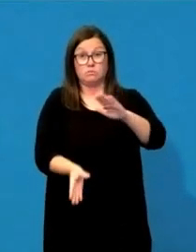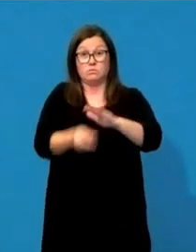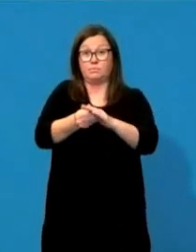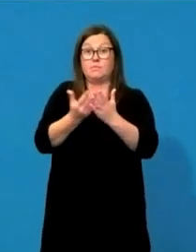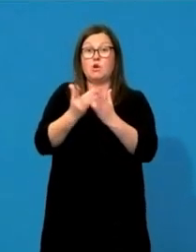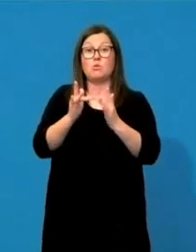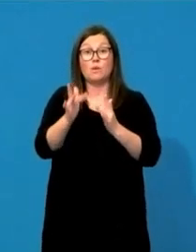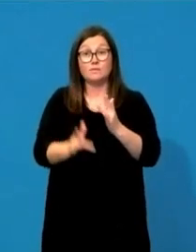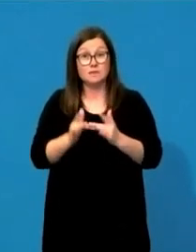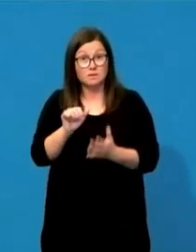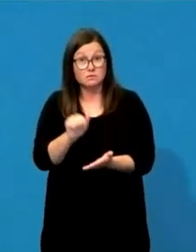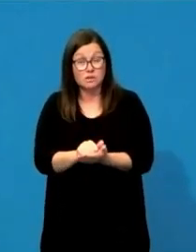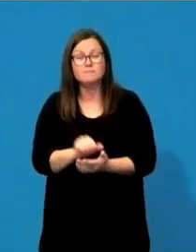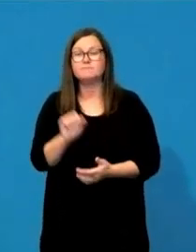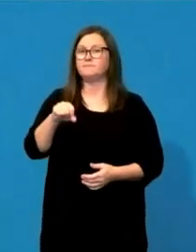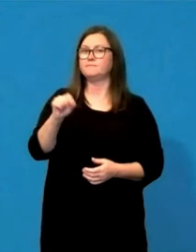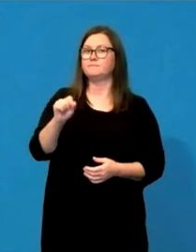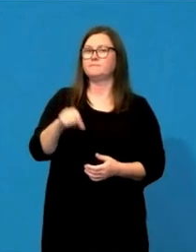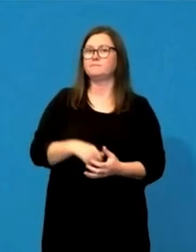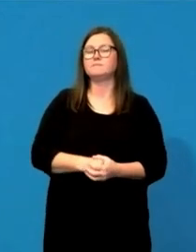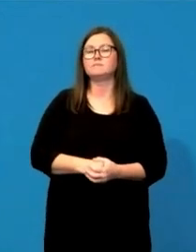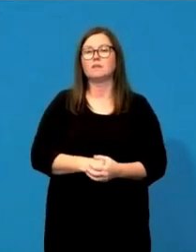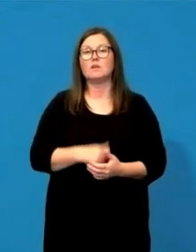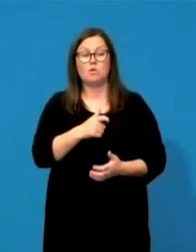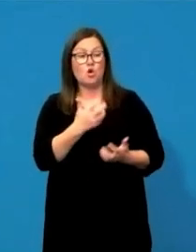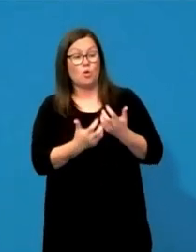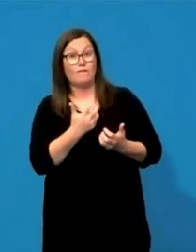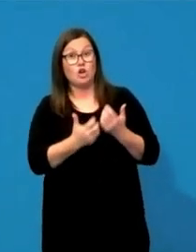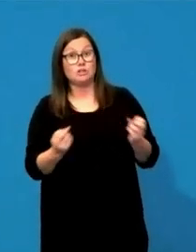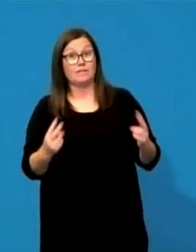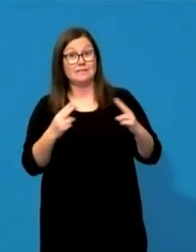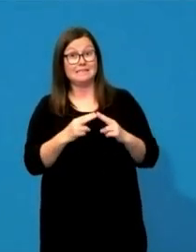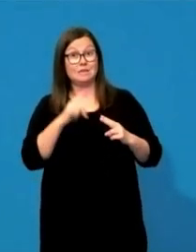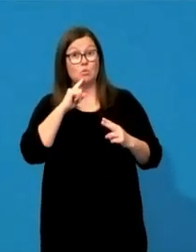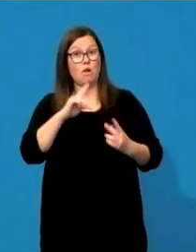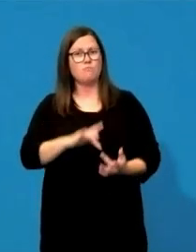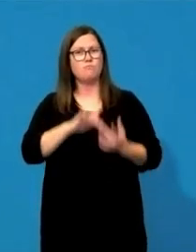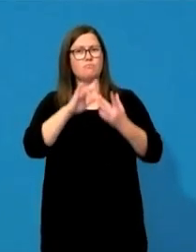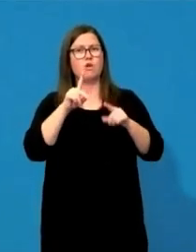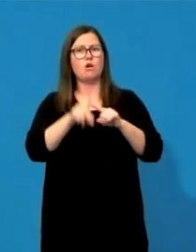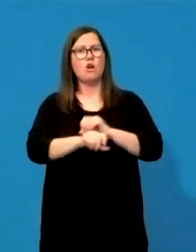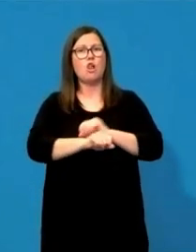The University of Sydney is going to formally launch the report. Has it - in June 2022.